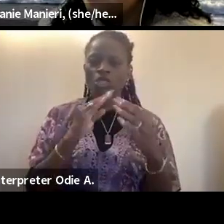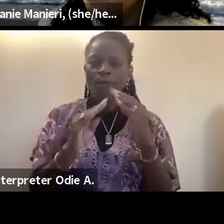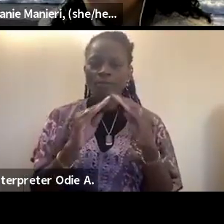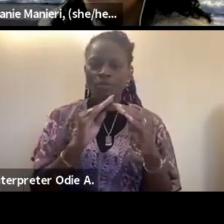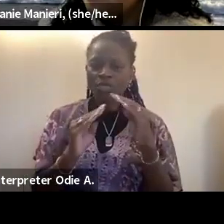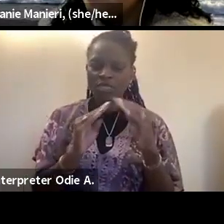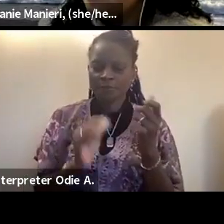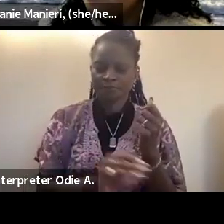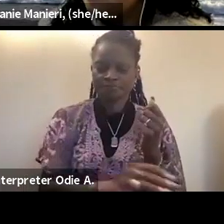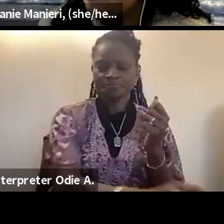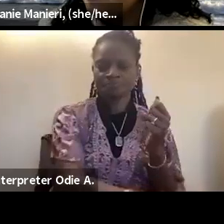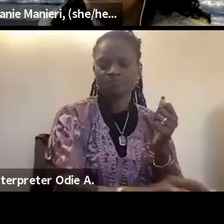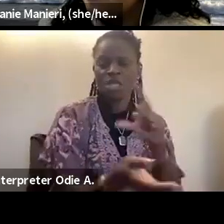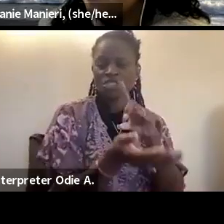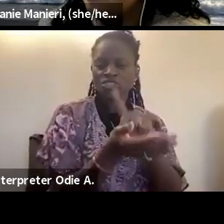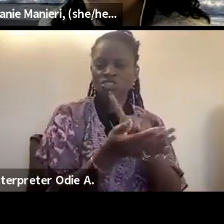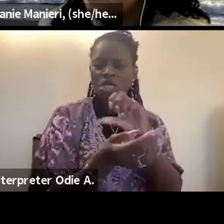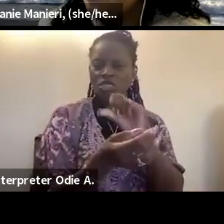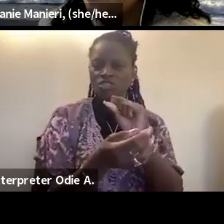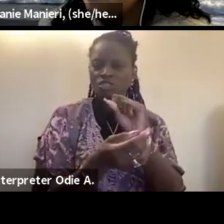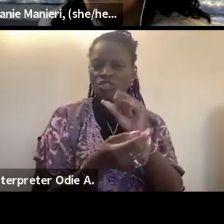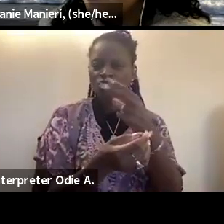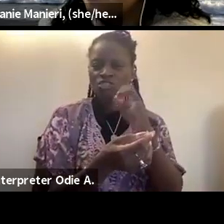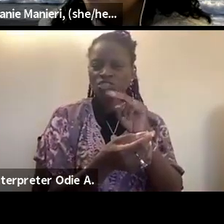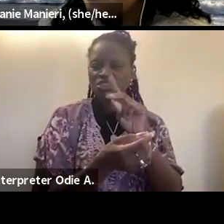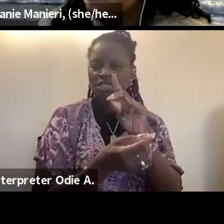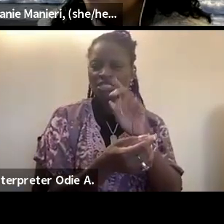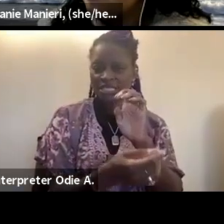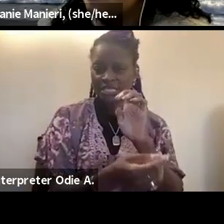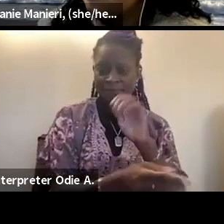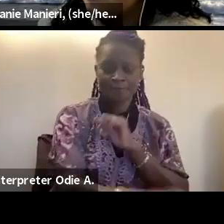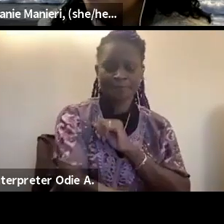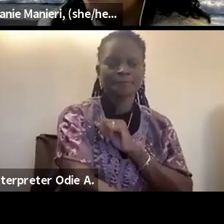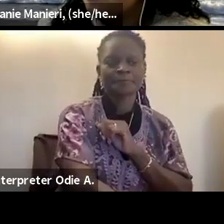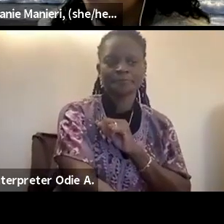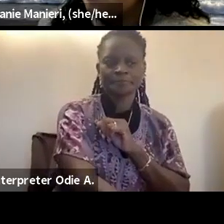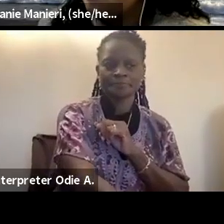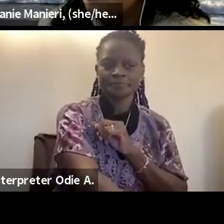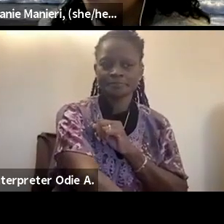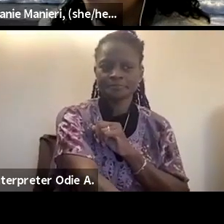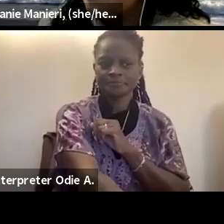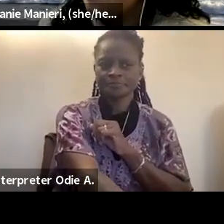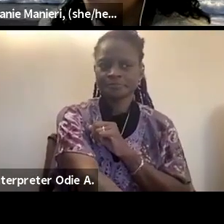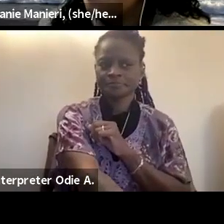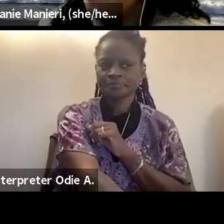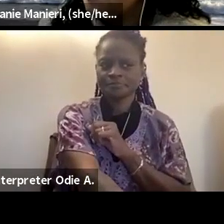Dr. Shindy, I'm going to direct this next question to you and Dr. Maze. I don't know if you have some thoughts,